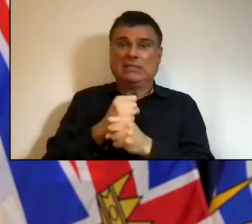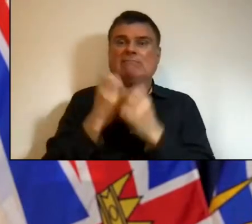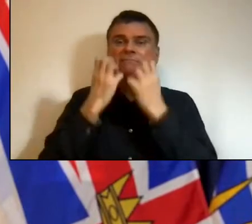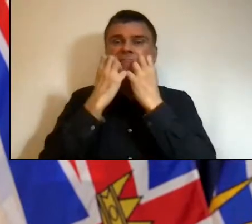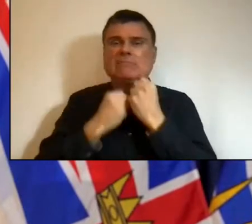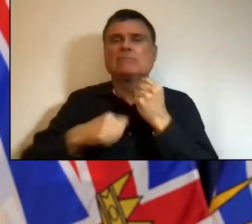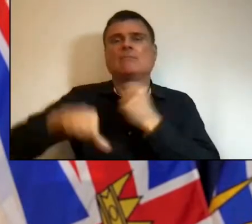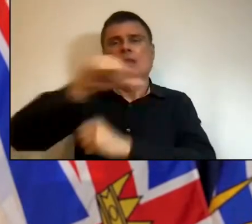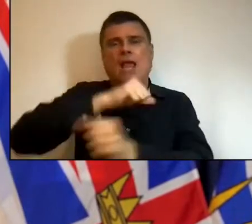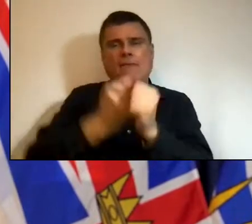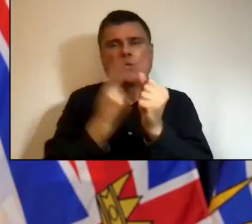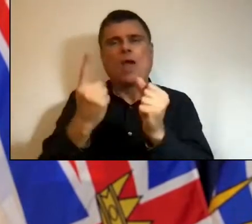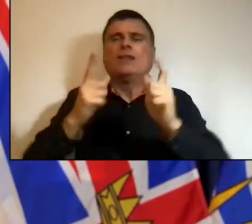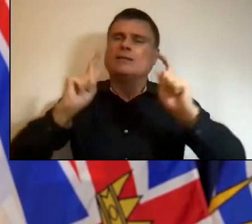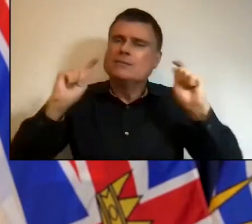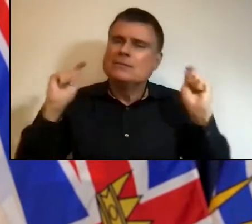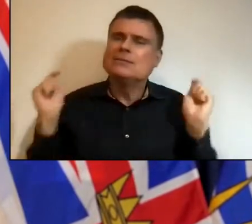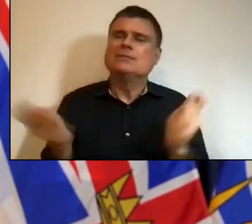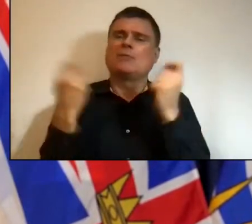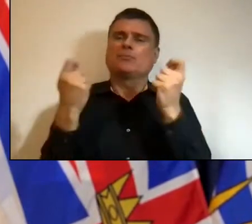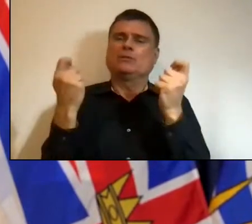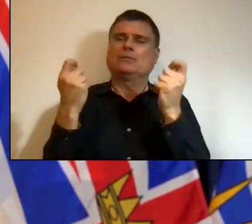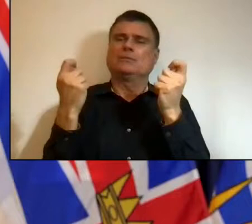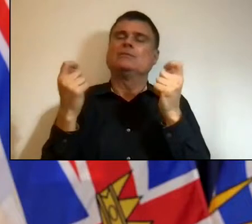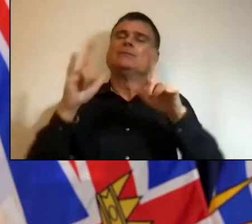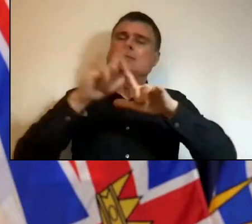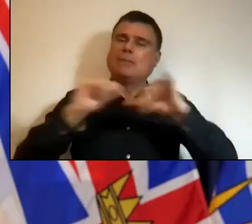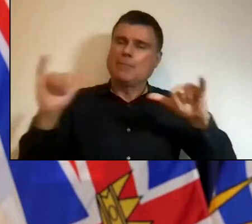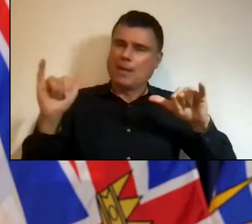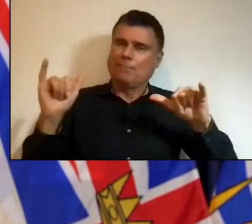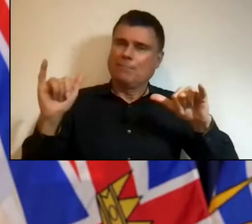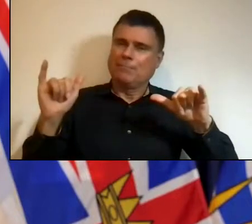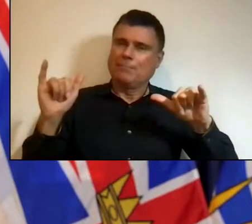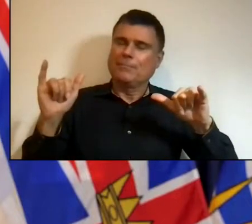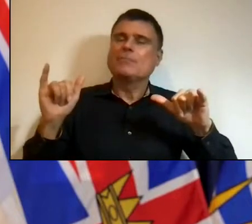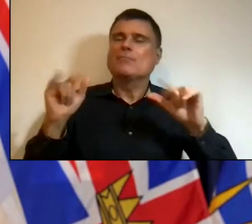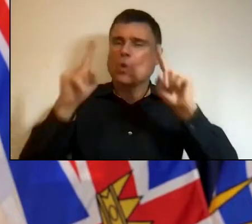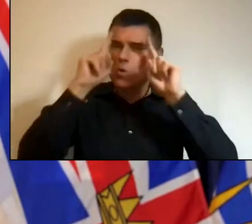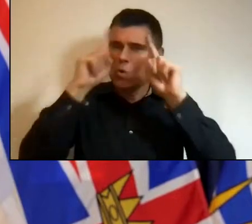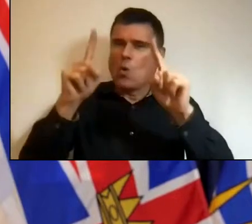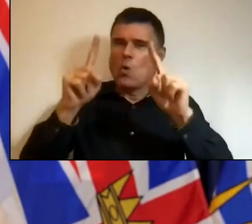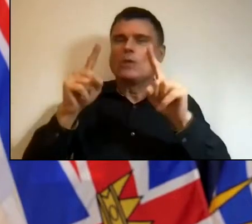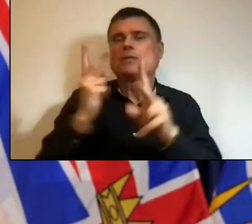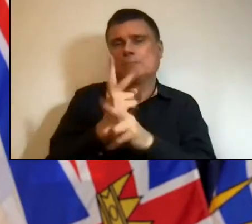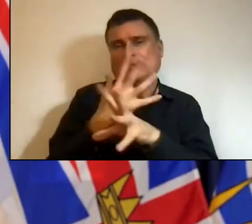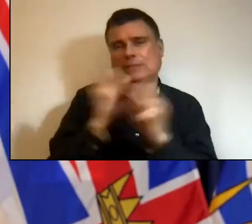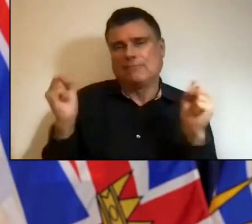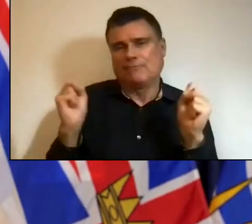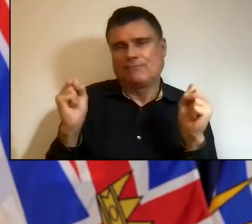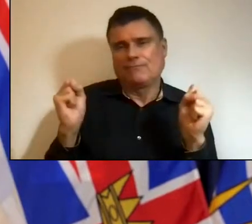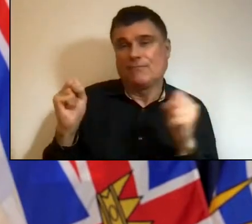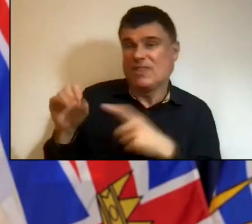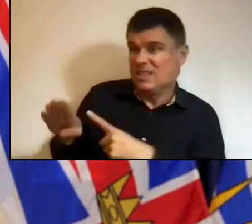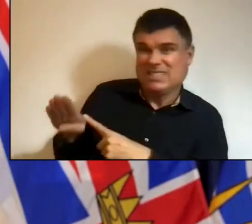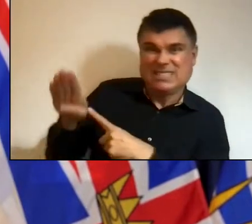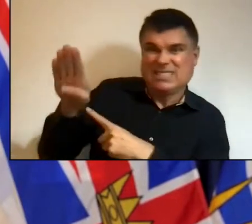way that also Ensures that we slow the spread. As much as absolutely possible of Covid 19